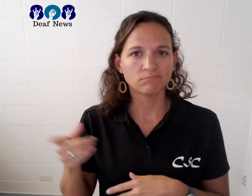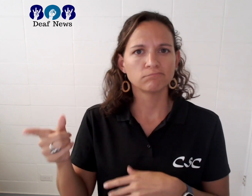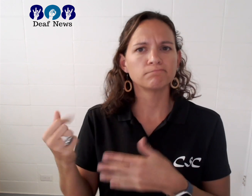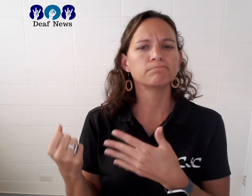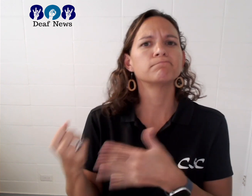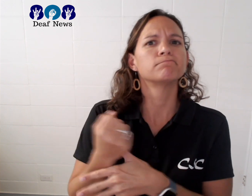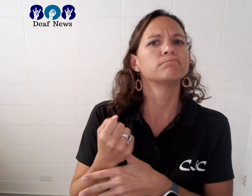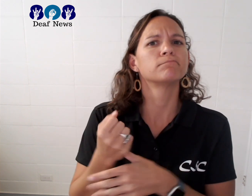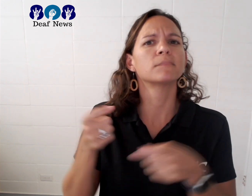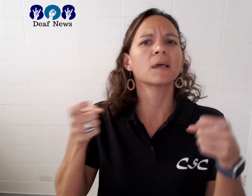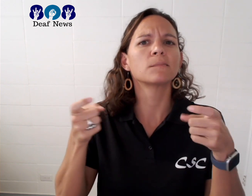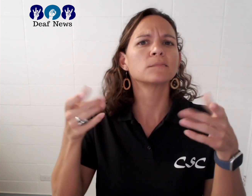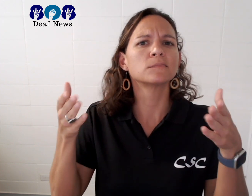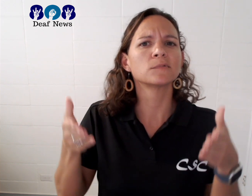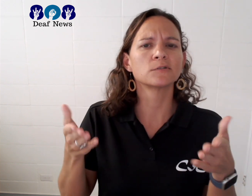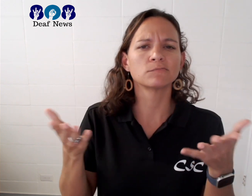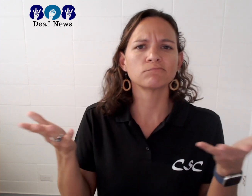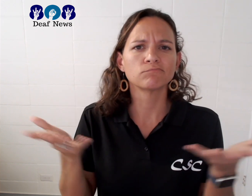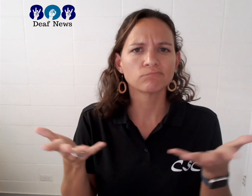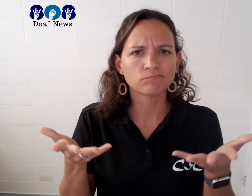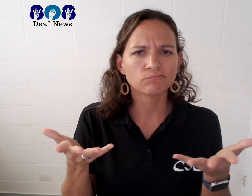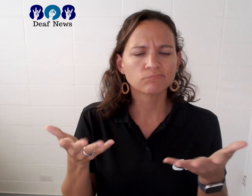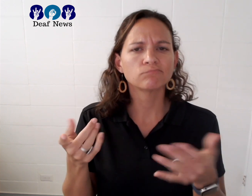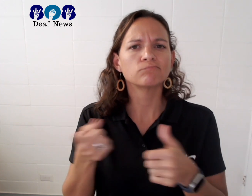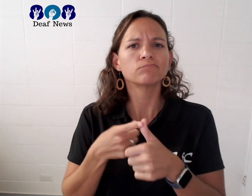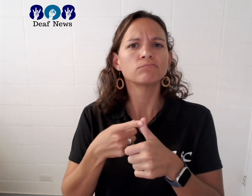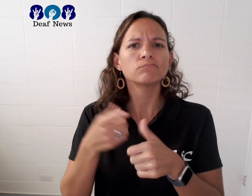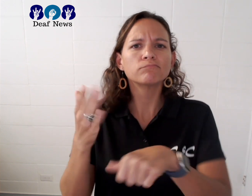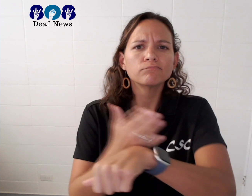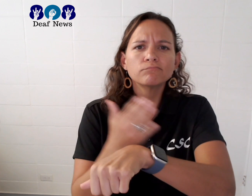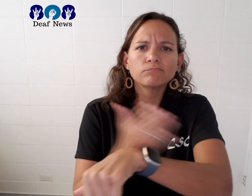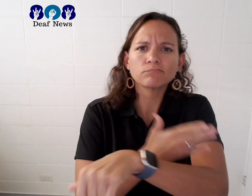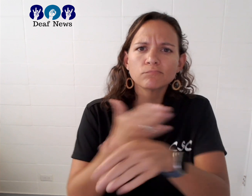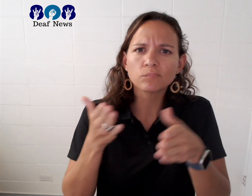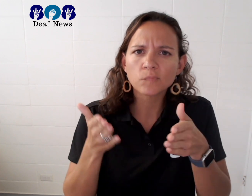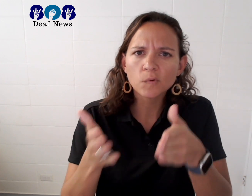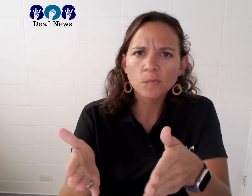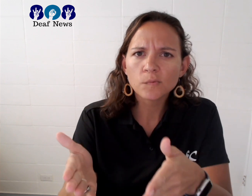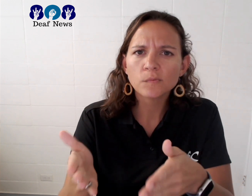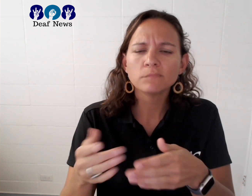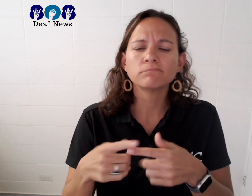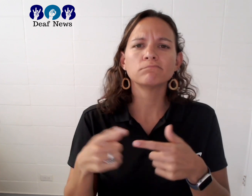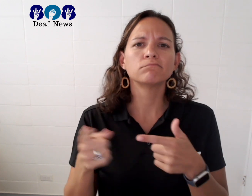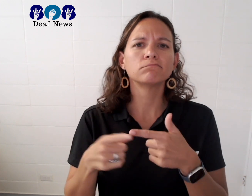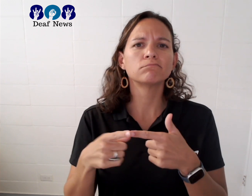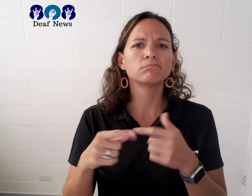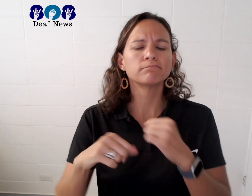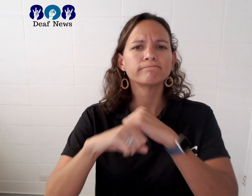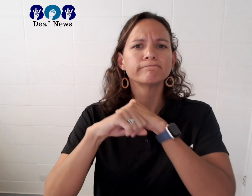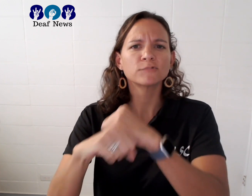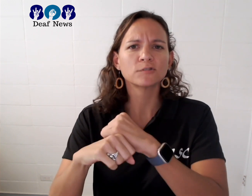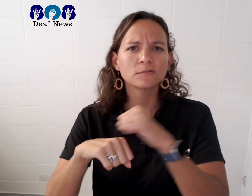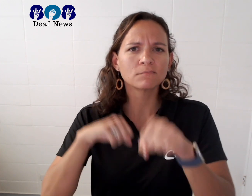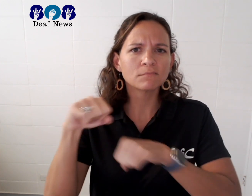Under his administration, his priorities were road improvement, protected bike lanes,